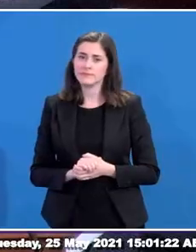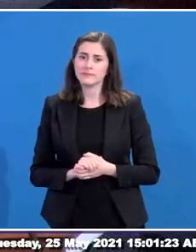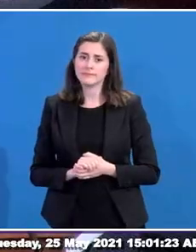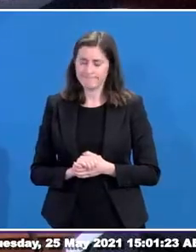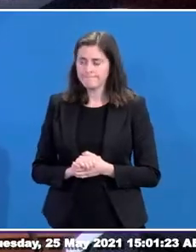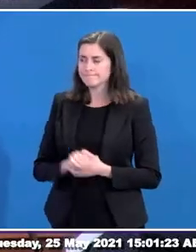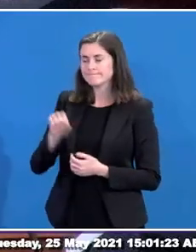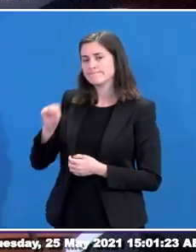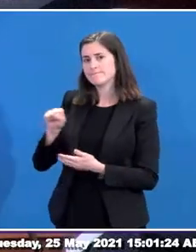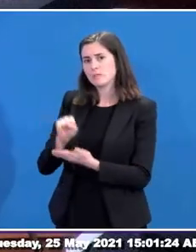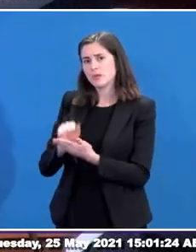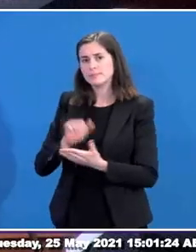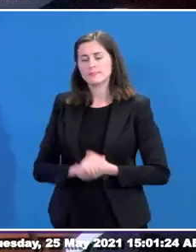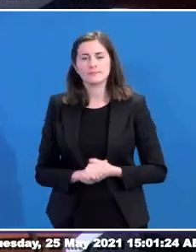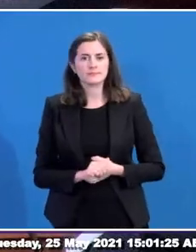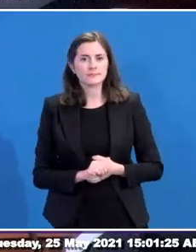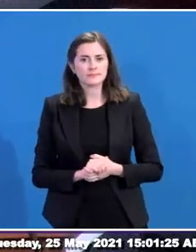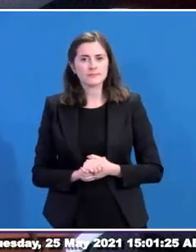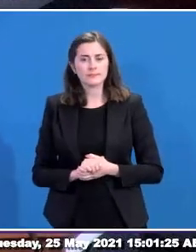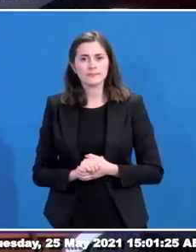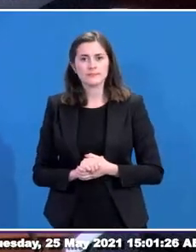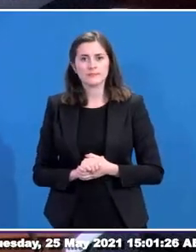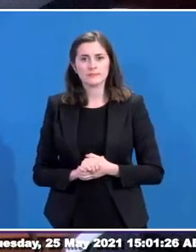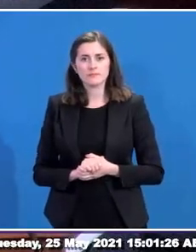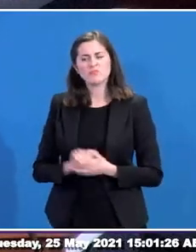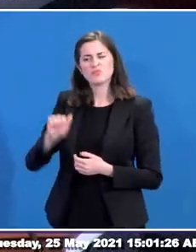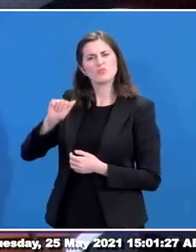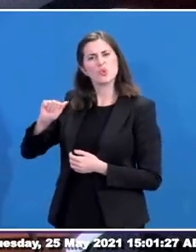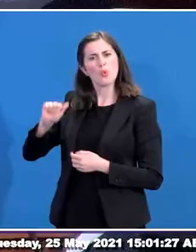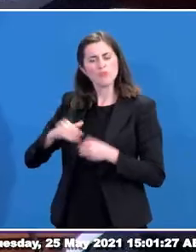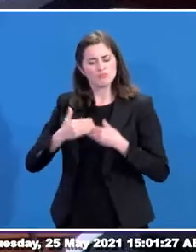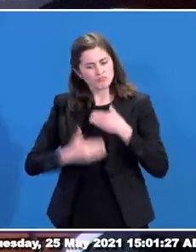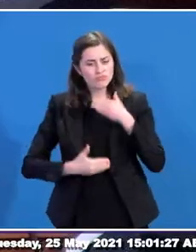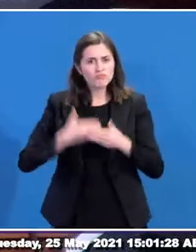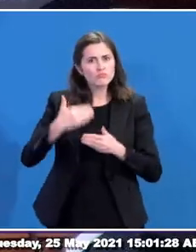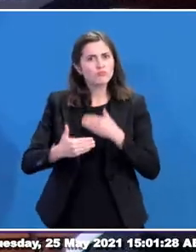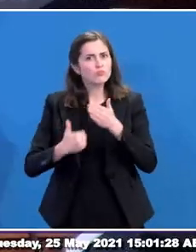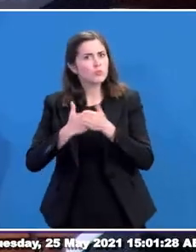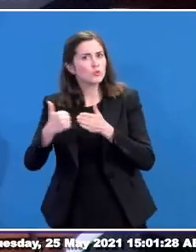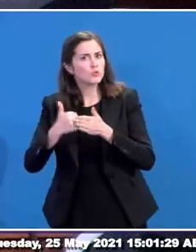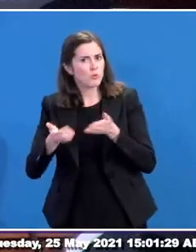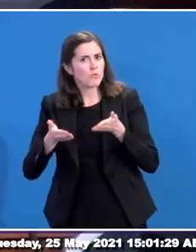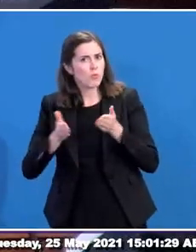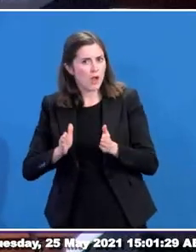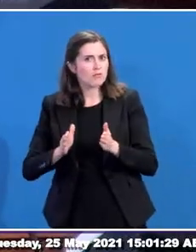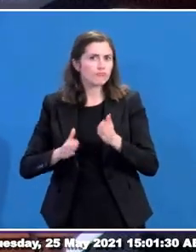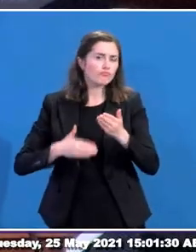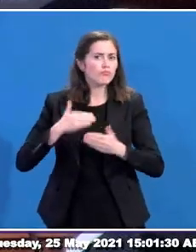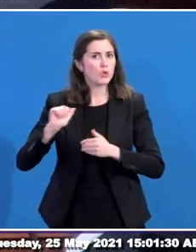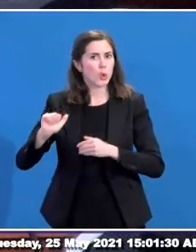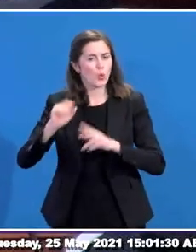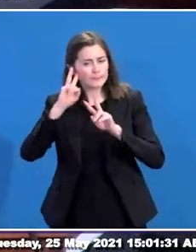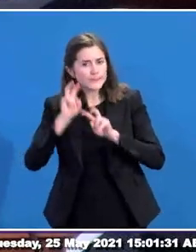Based on the approach that you took, much of the first part of the